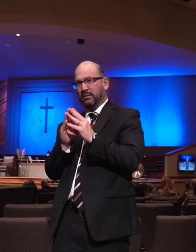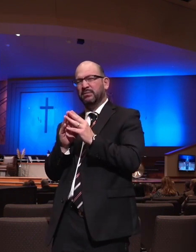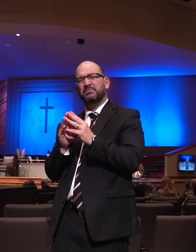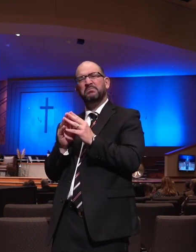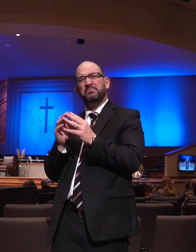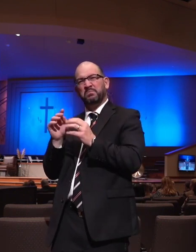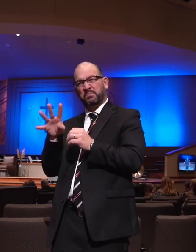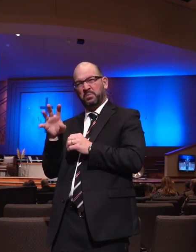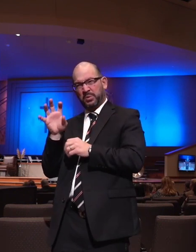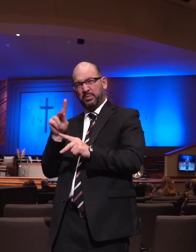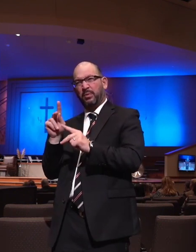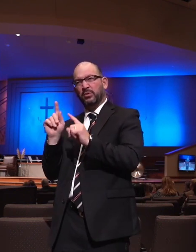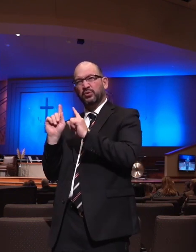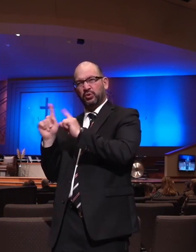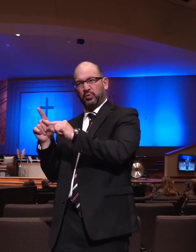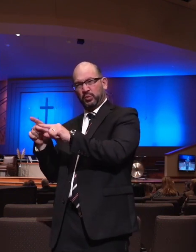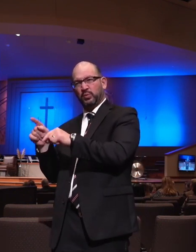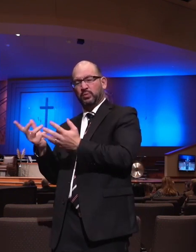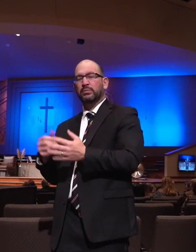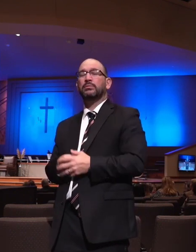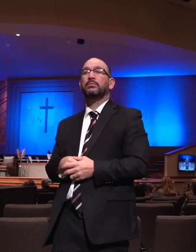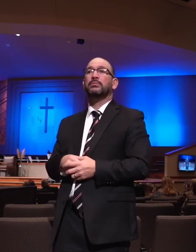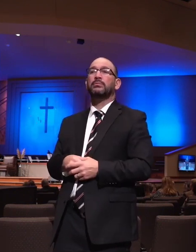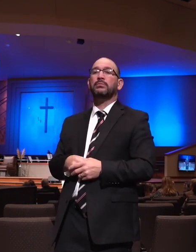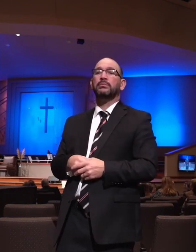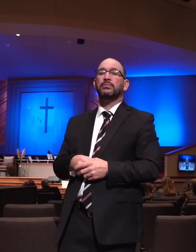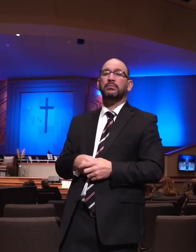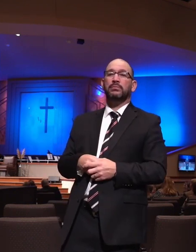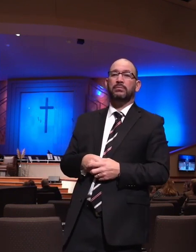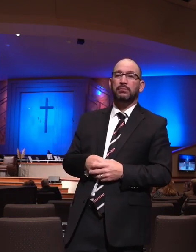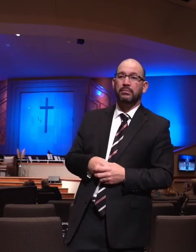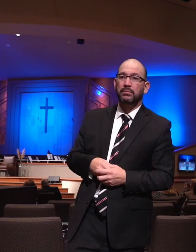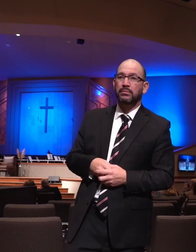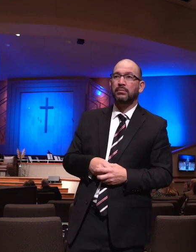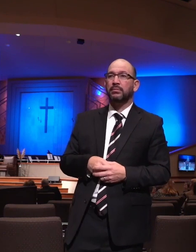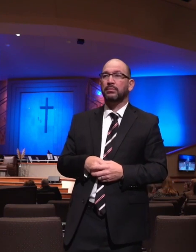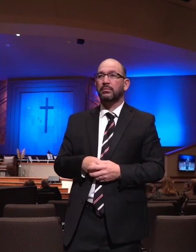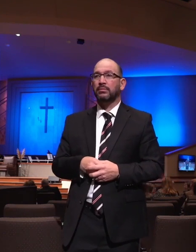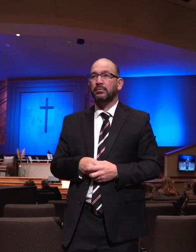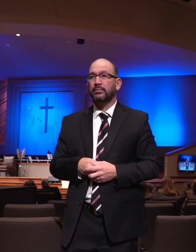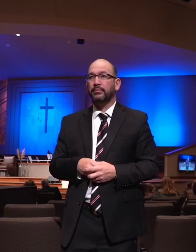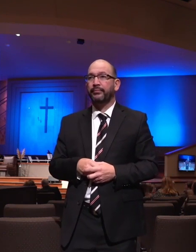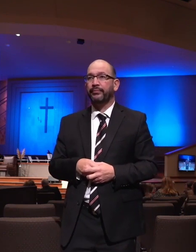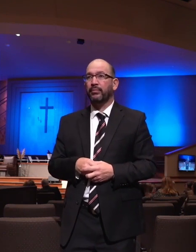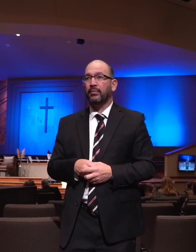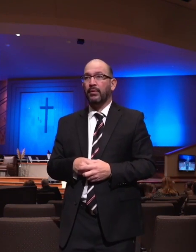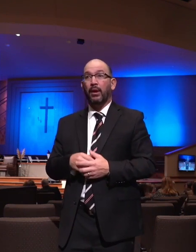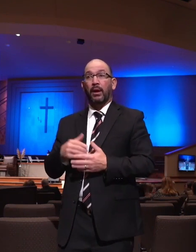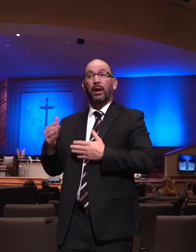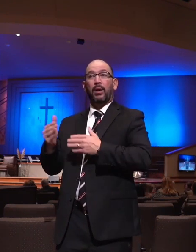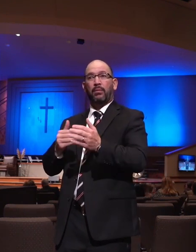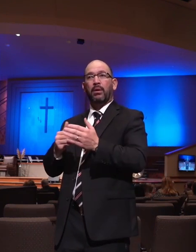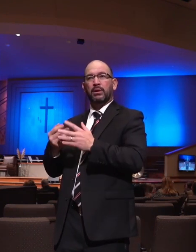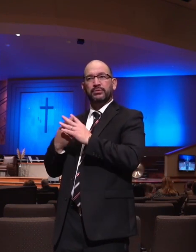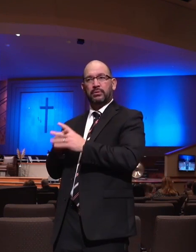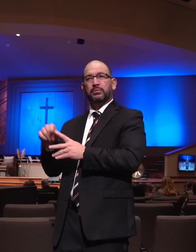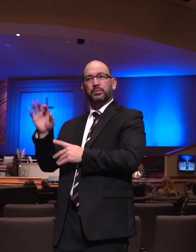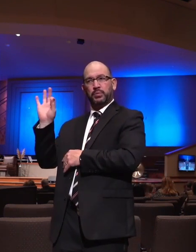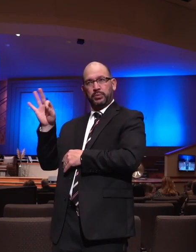now after my gospel presentation when I start my invitation everyone bow their heads